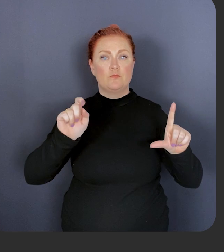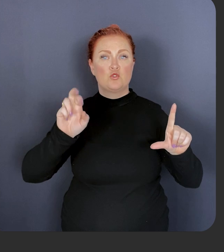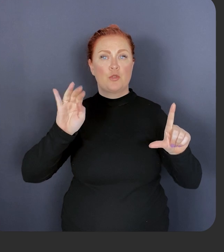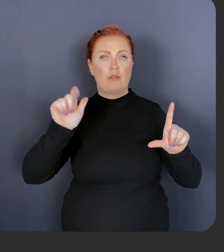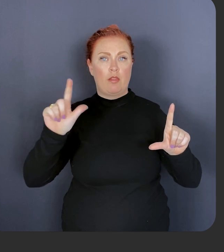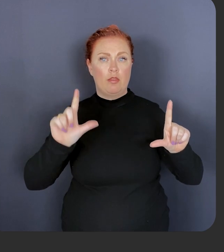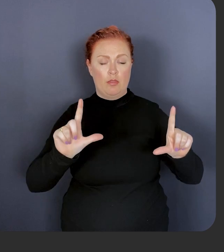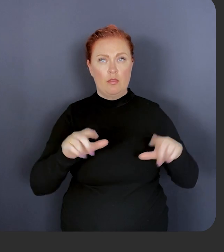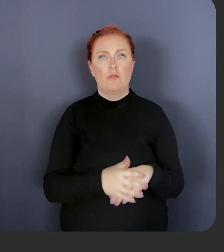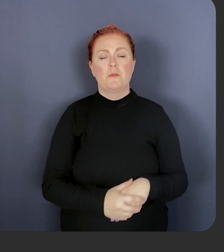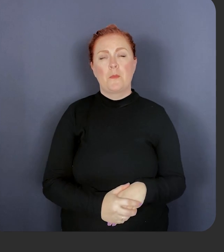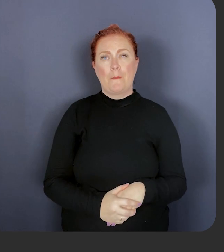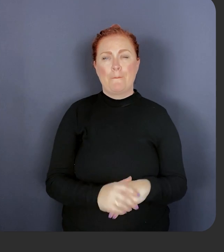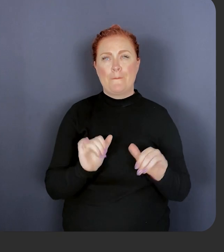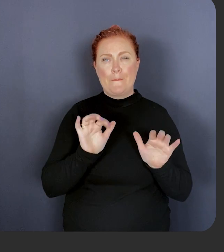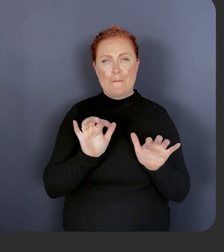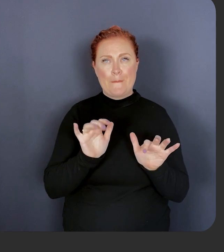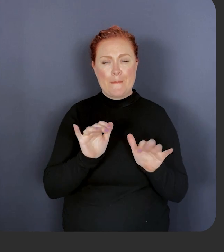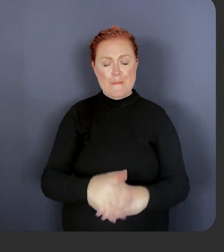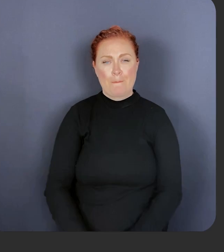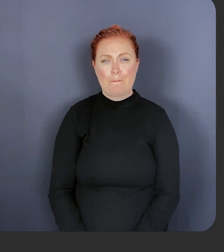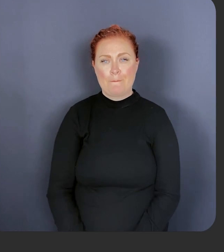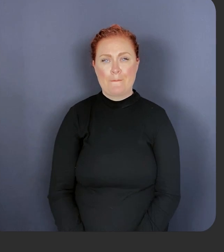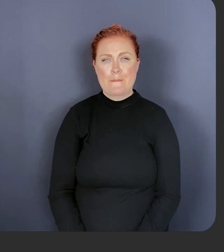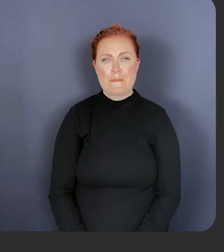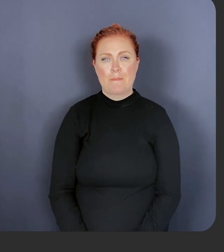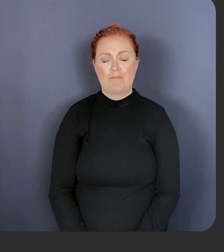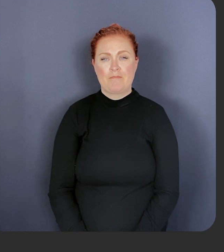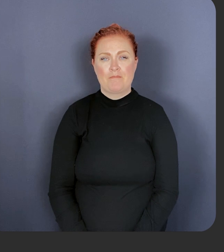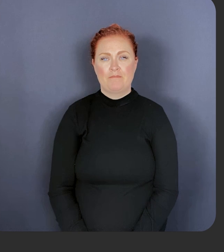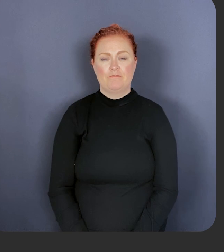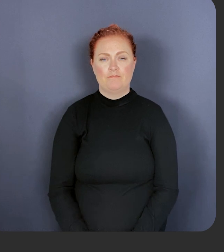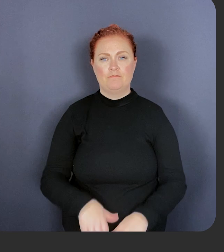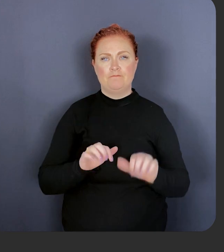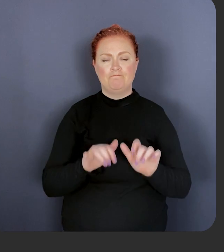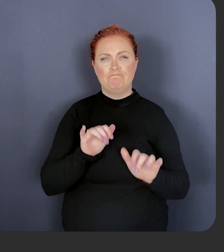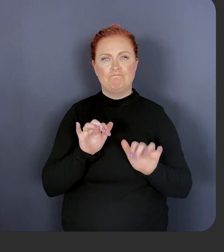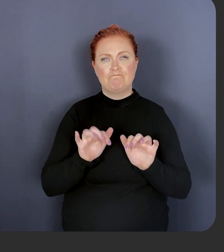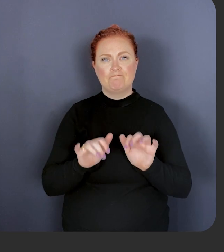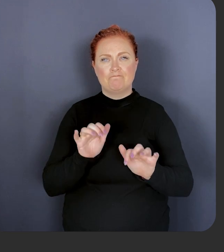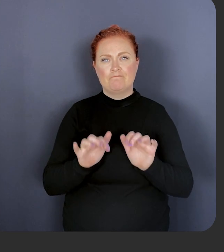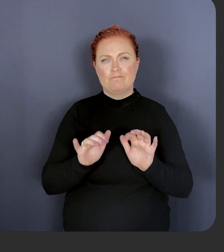can actually do npm run lint--